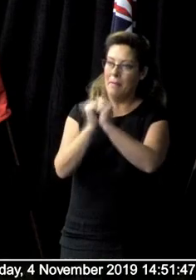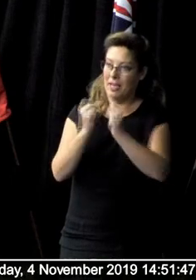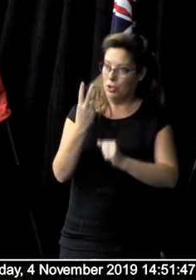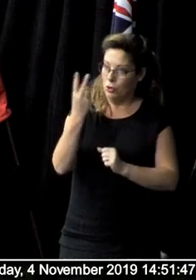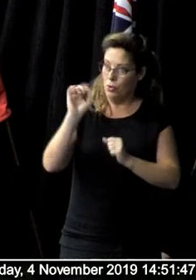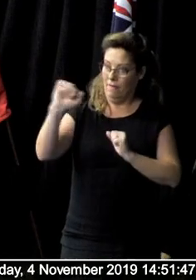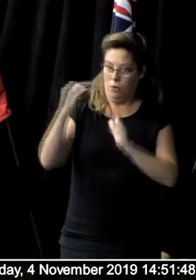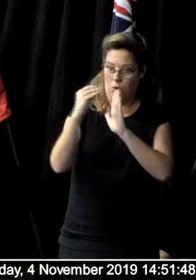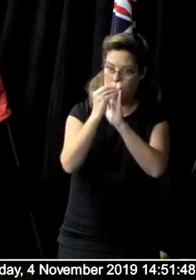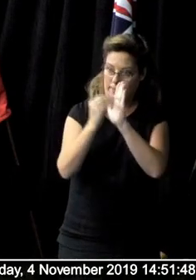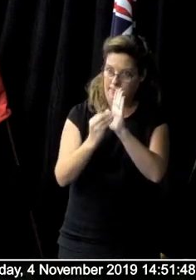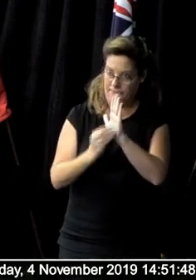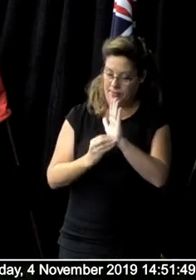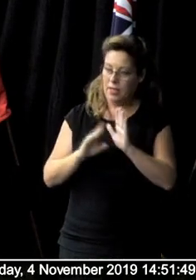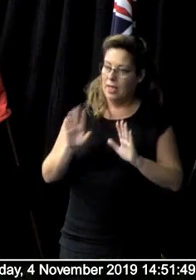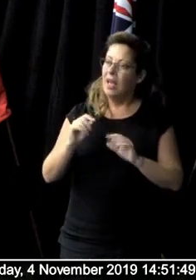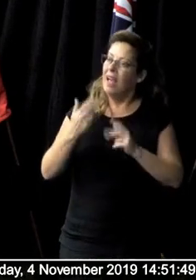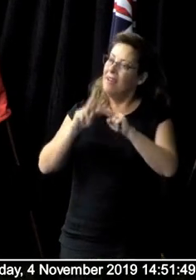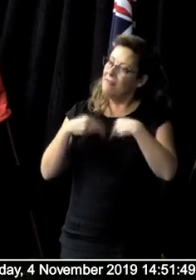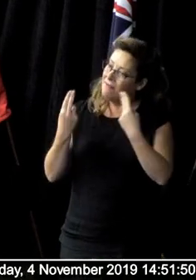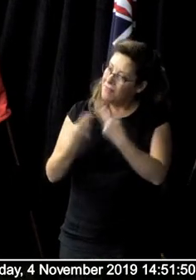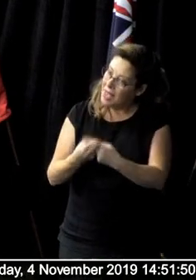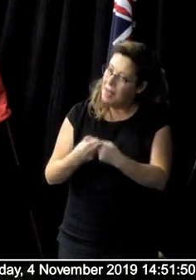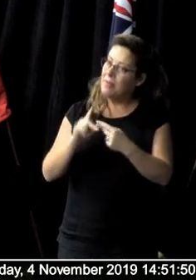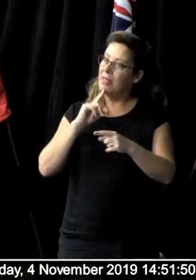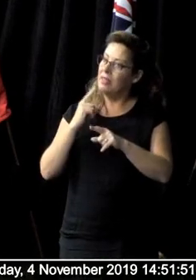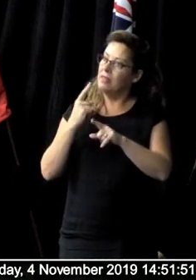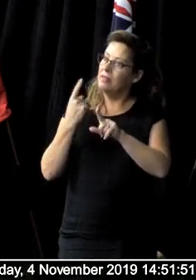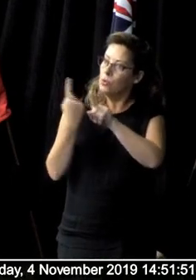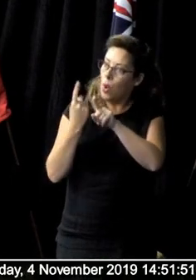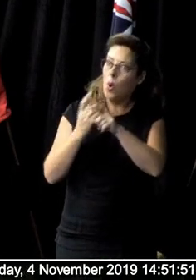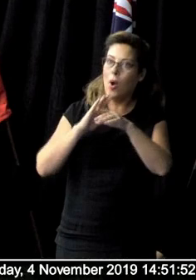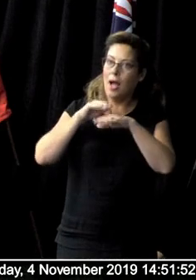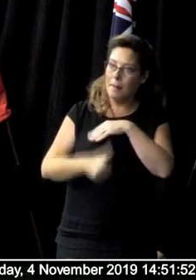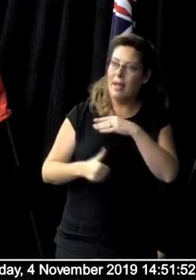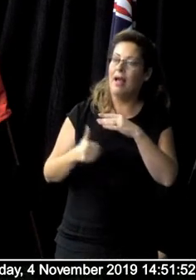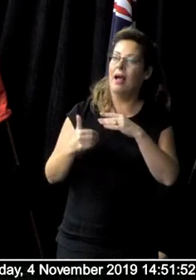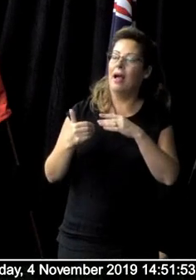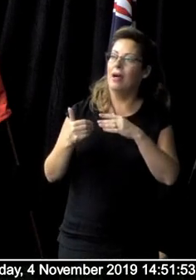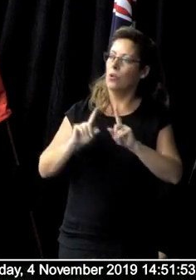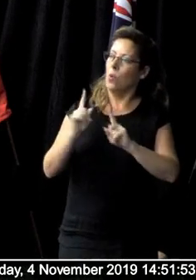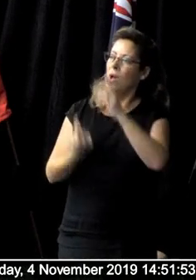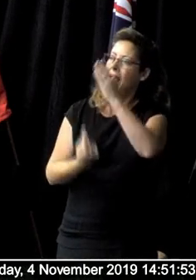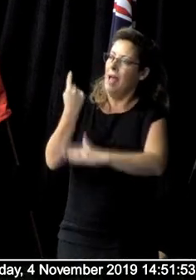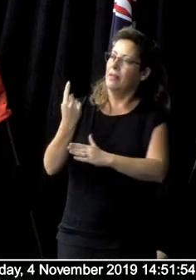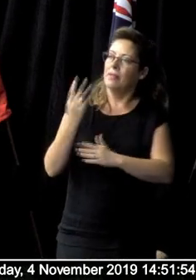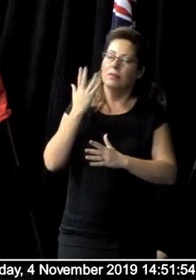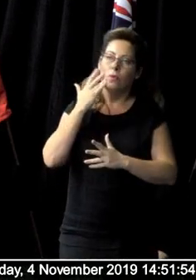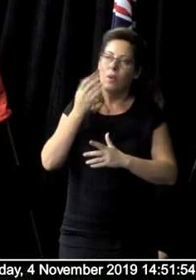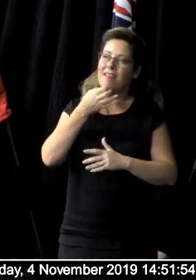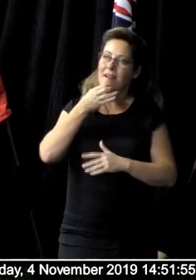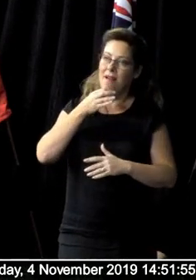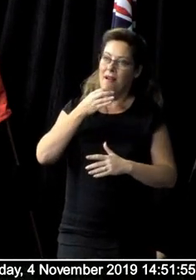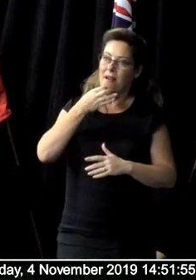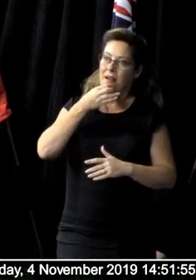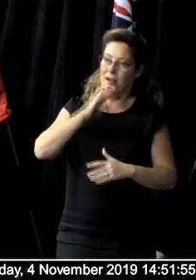Have you had families indicate to you what happens when a child expresses reaction